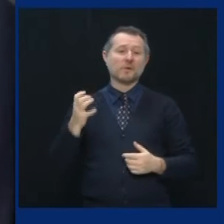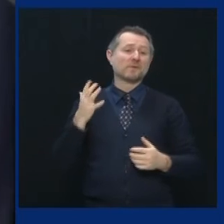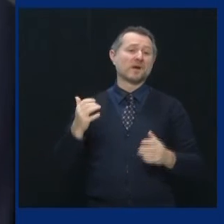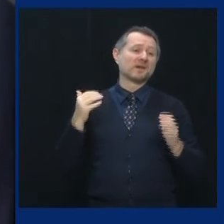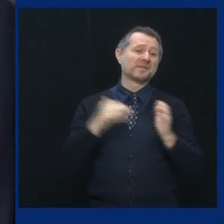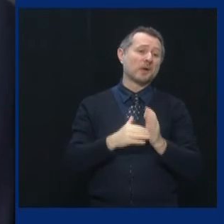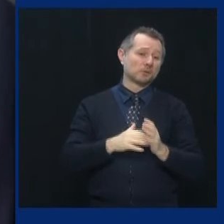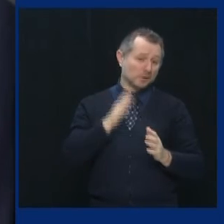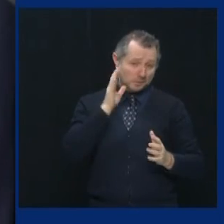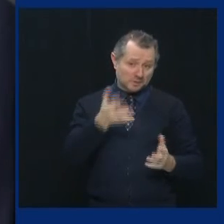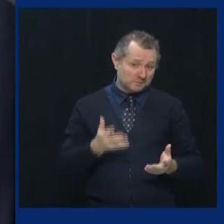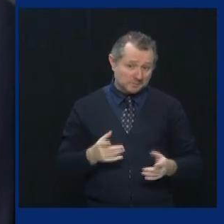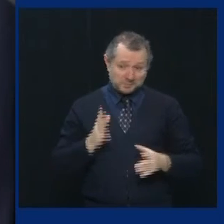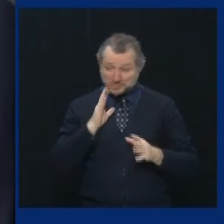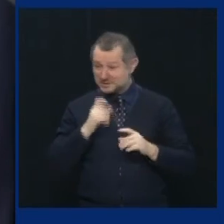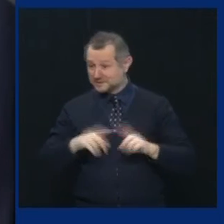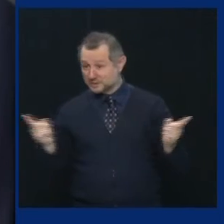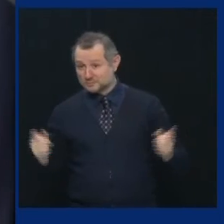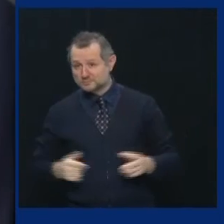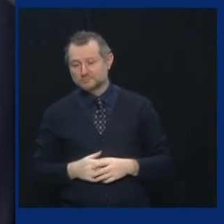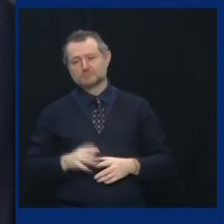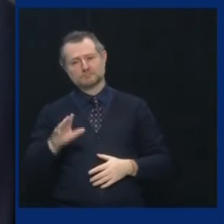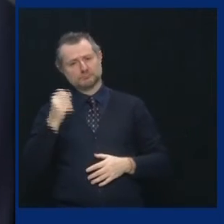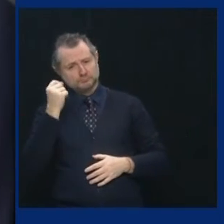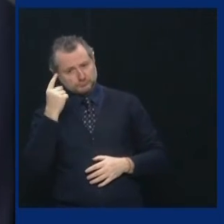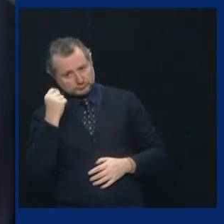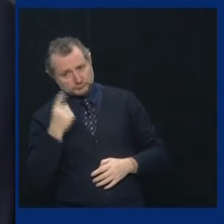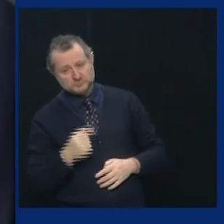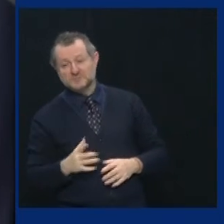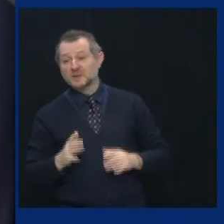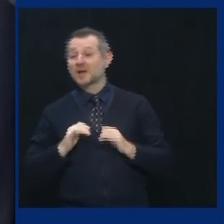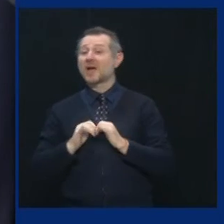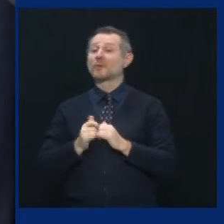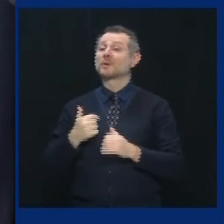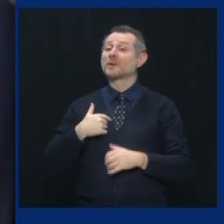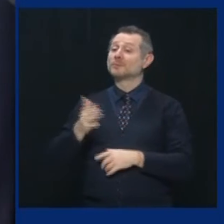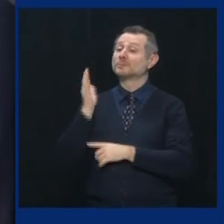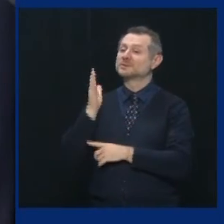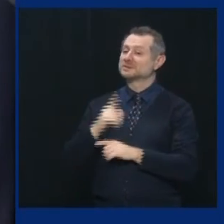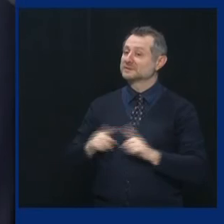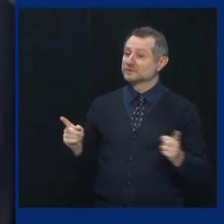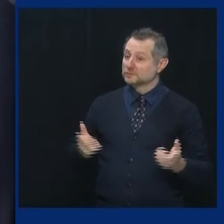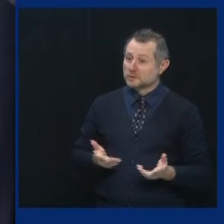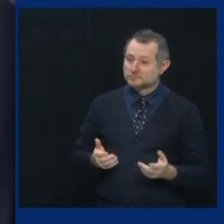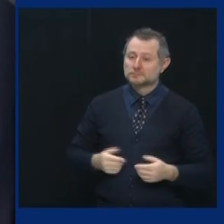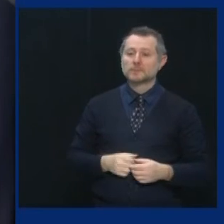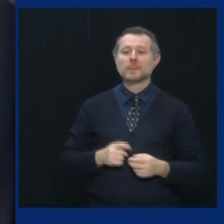WE HAVE HUNDREDS OF THOUSANDS OF VIEWERS ON THIS. BUT IT WILL BE DIFFERENT.